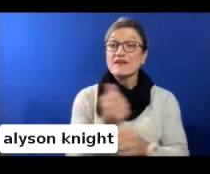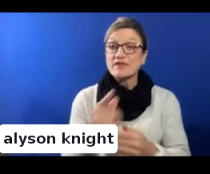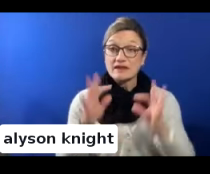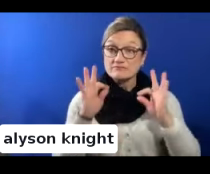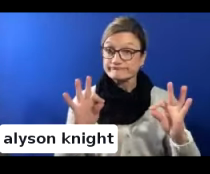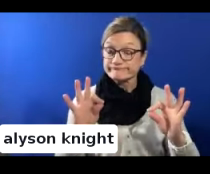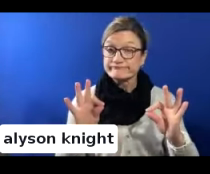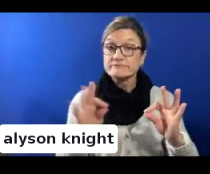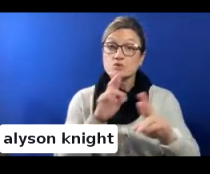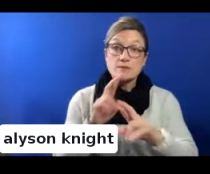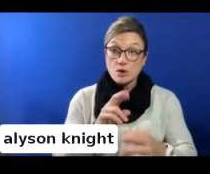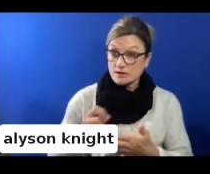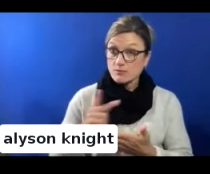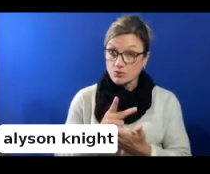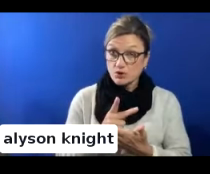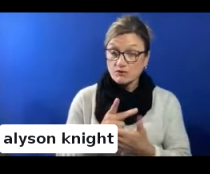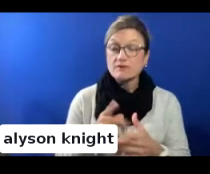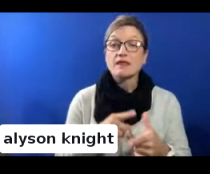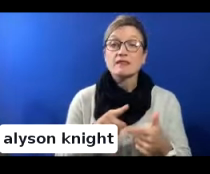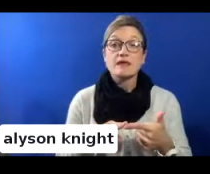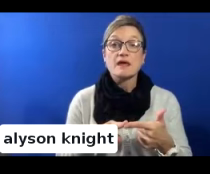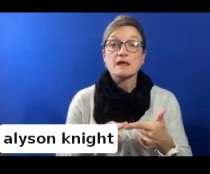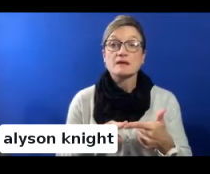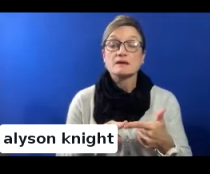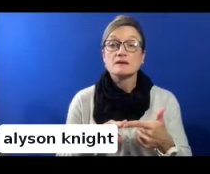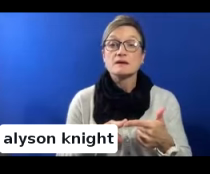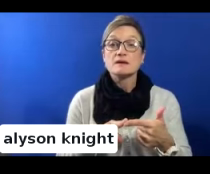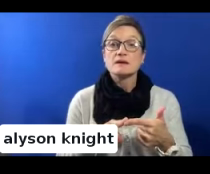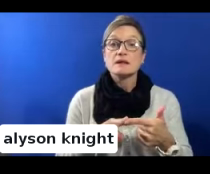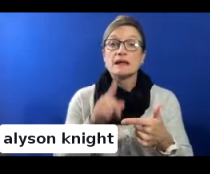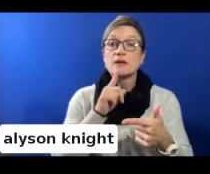the report is approved, then it will be marked complete.